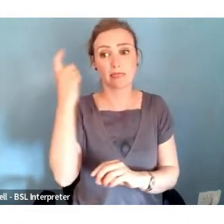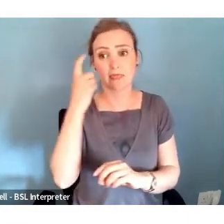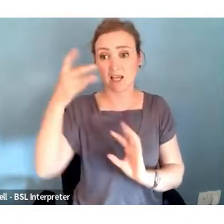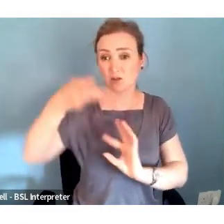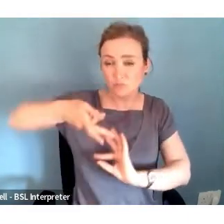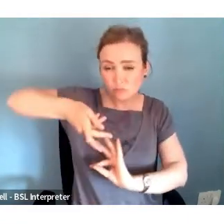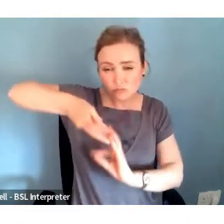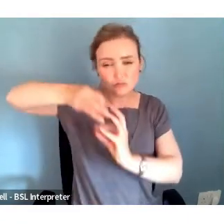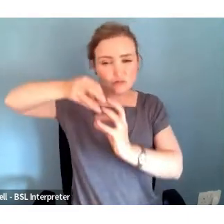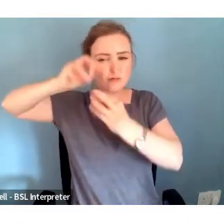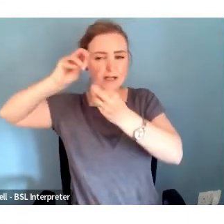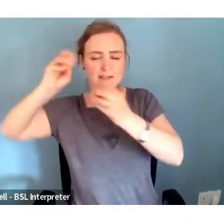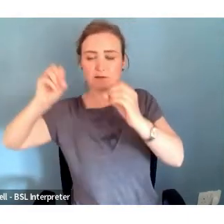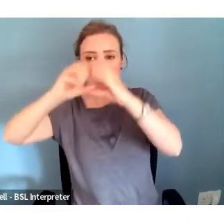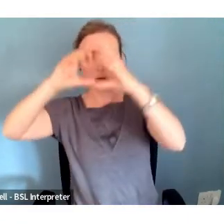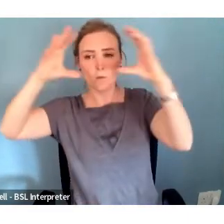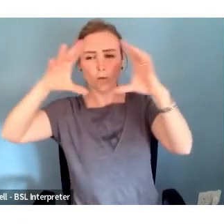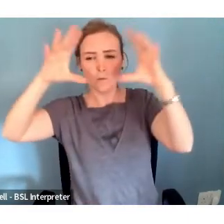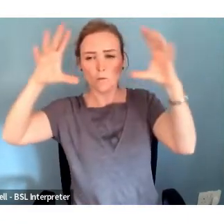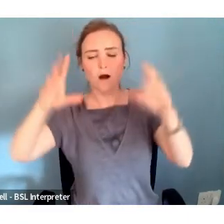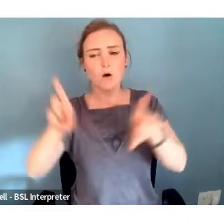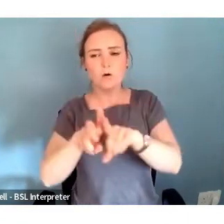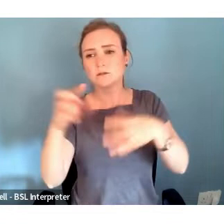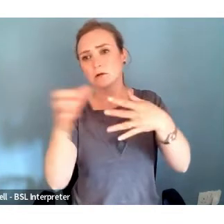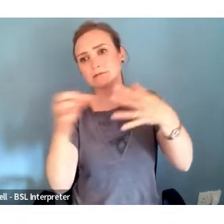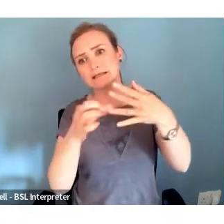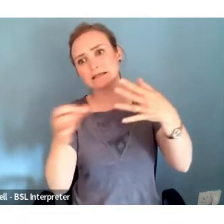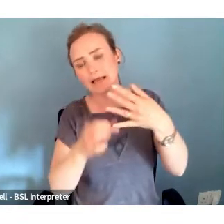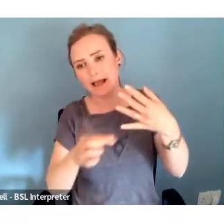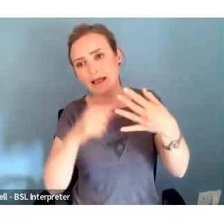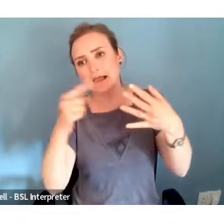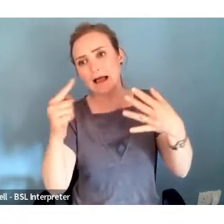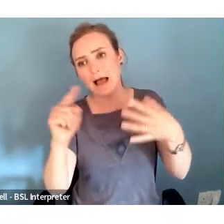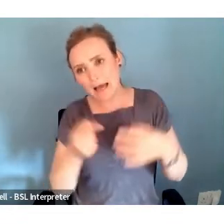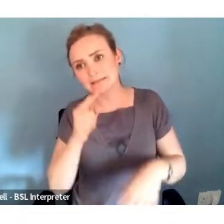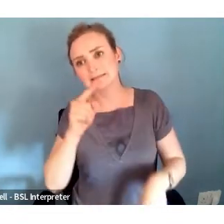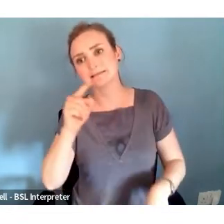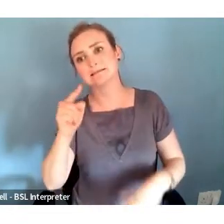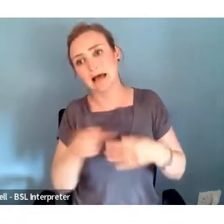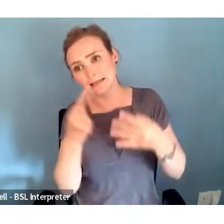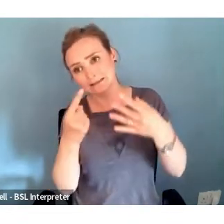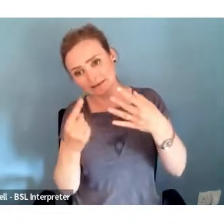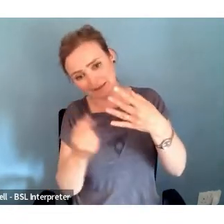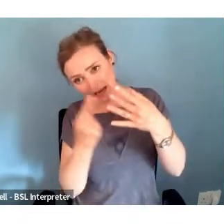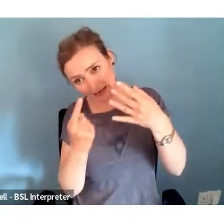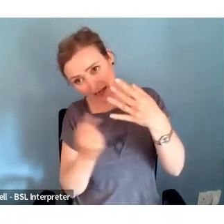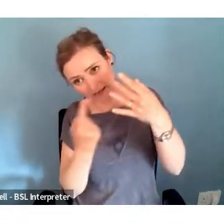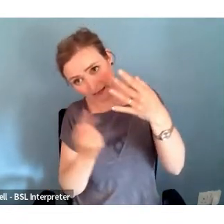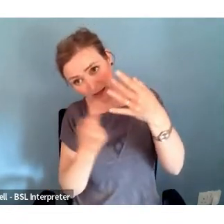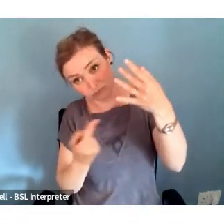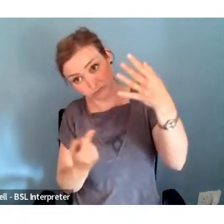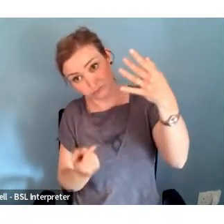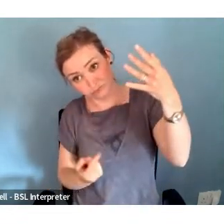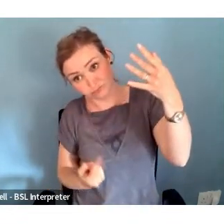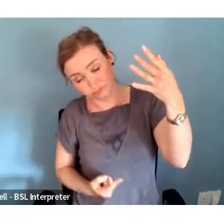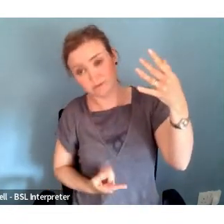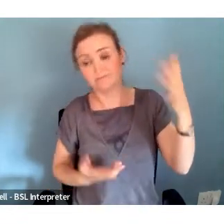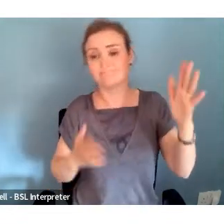to be really good at detail. And , and, and, and. Actually, most jobs don't need all of that. They will need some of that.